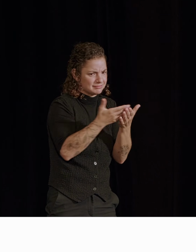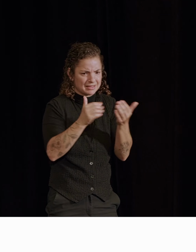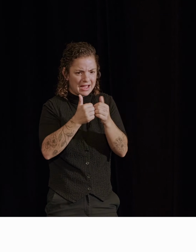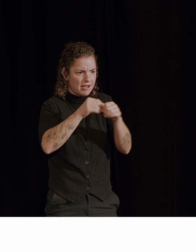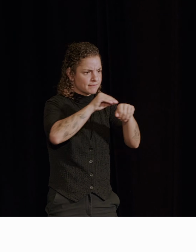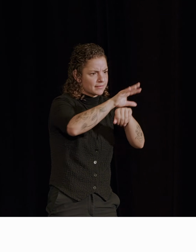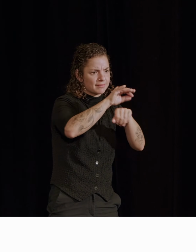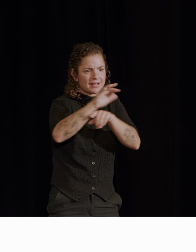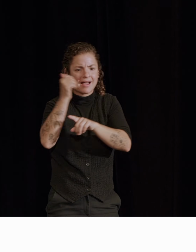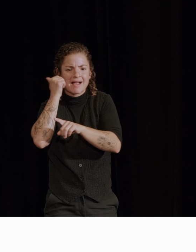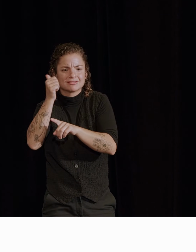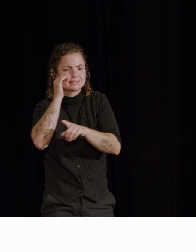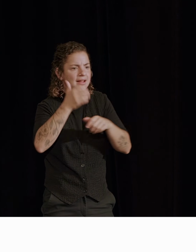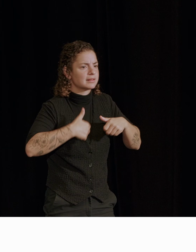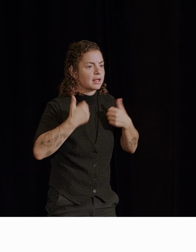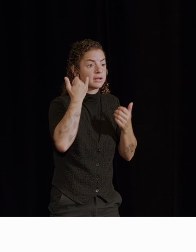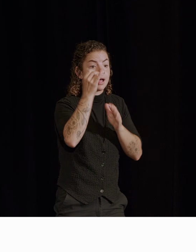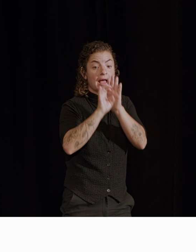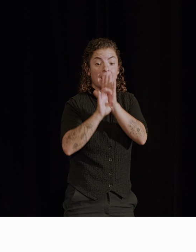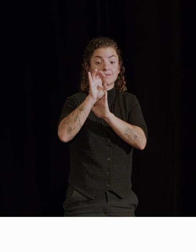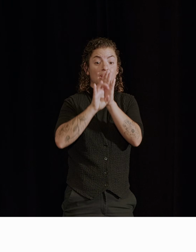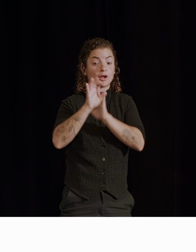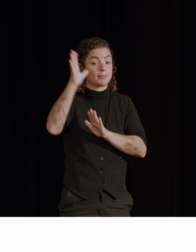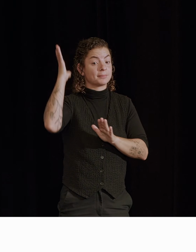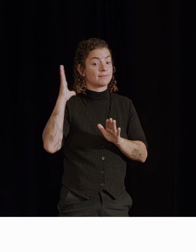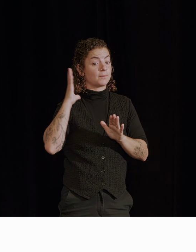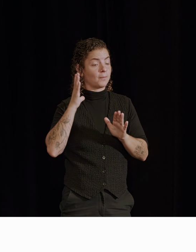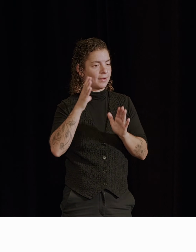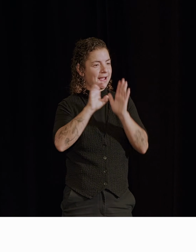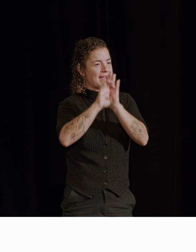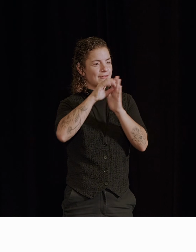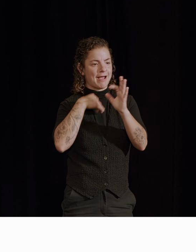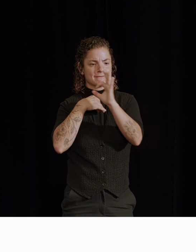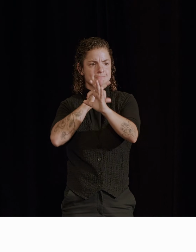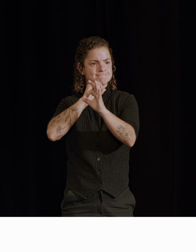that had moved from having physical buttons, which are very easy to use for everybody,